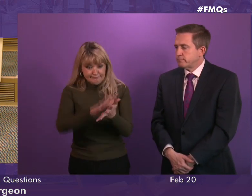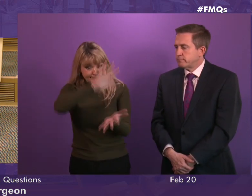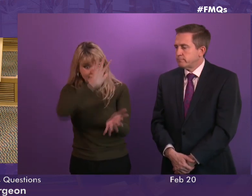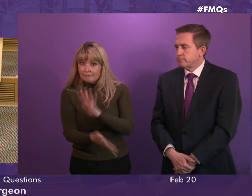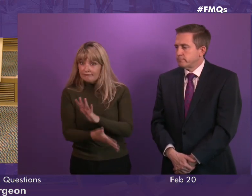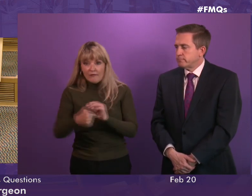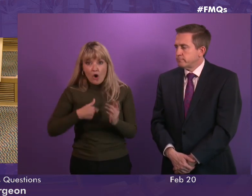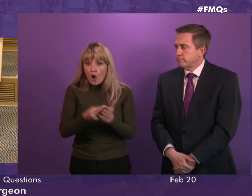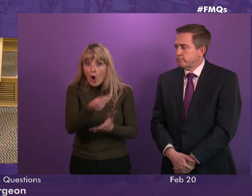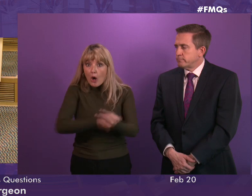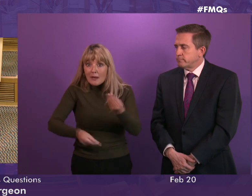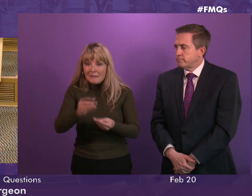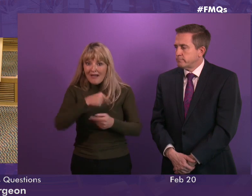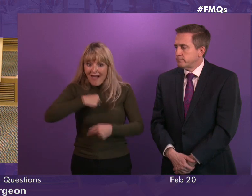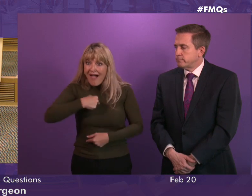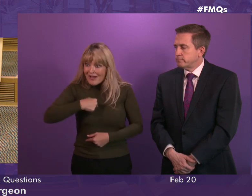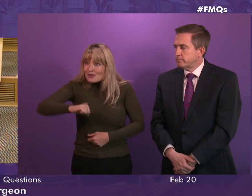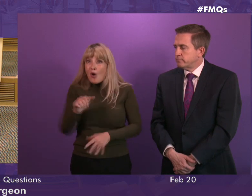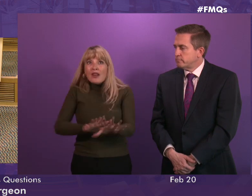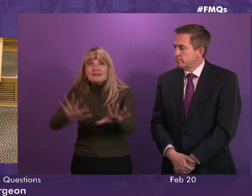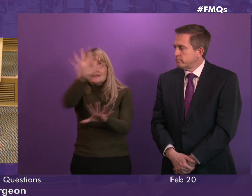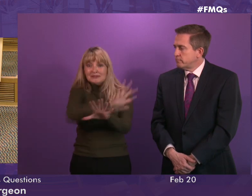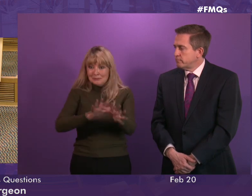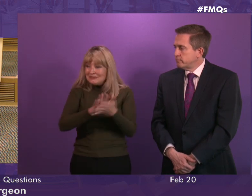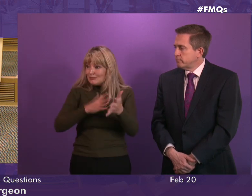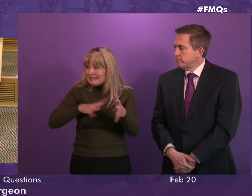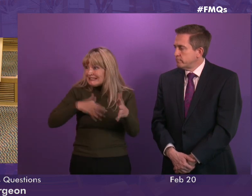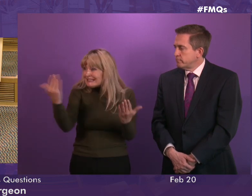mean that we need to continue to attract people here, and those proposals will make it much